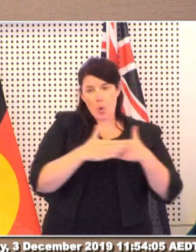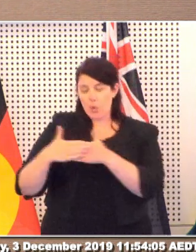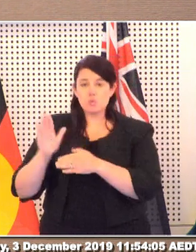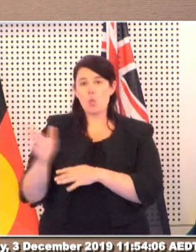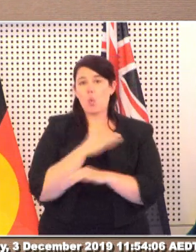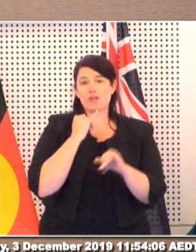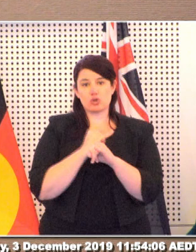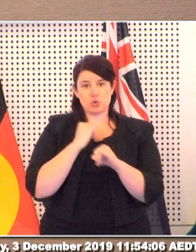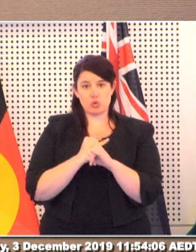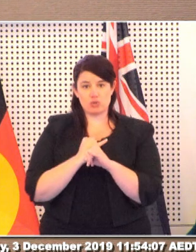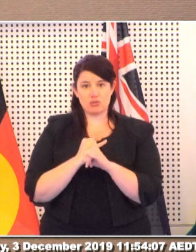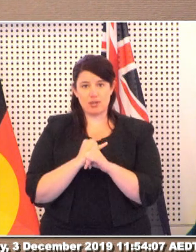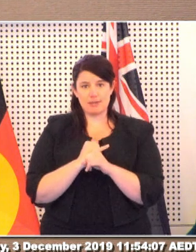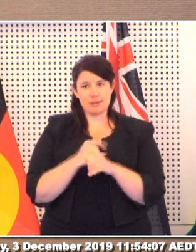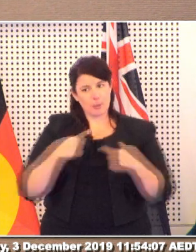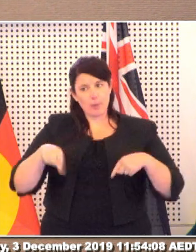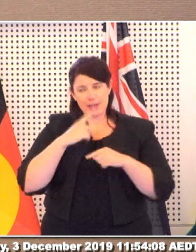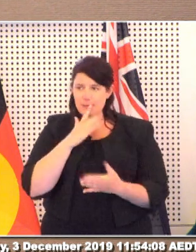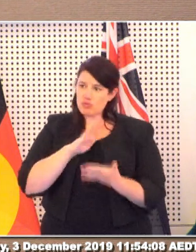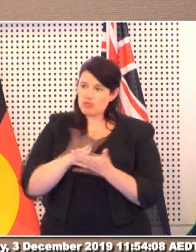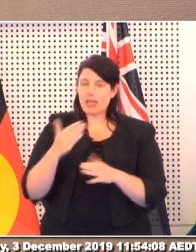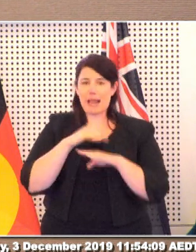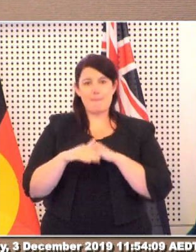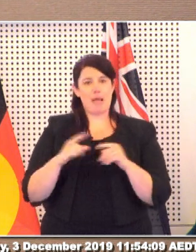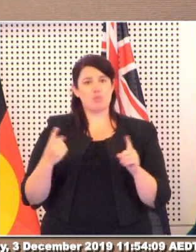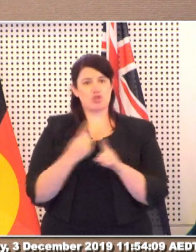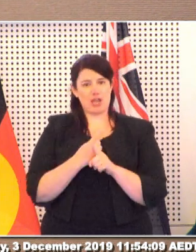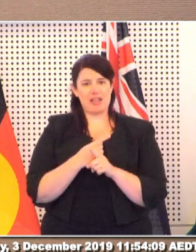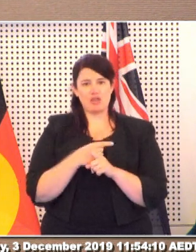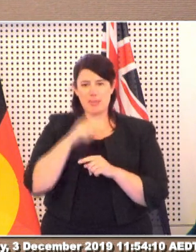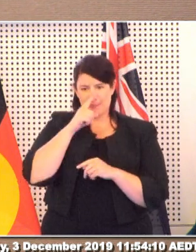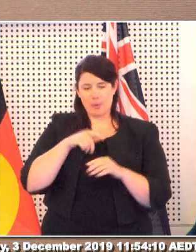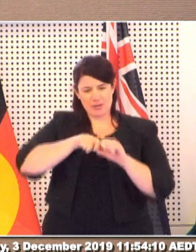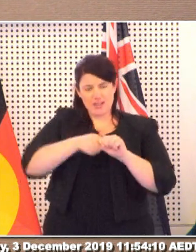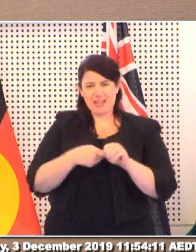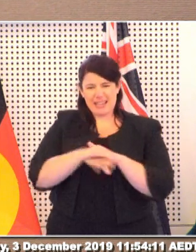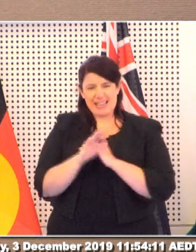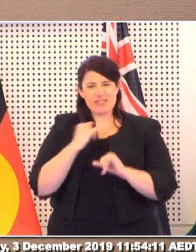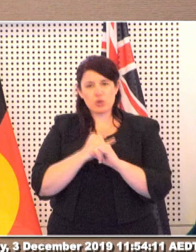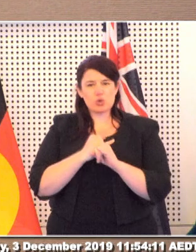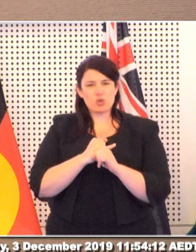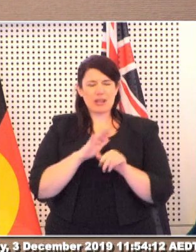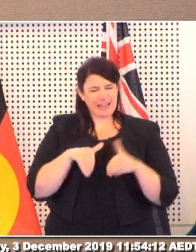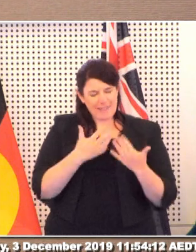Let’s be real about change and give people with disability, the shut ins, the chance of living a quality life in the community.